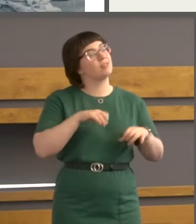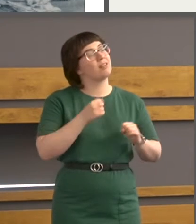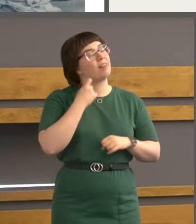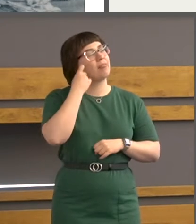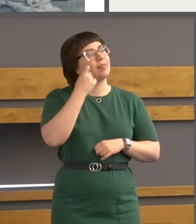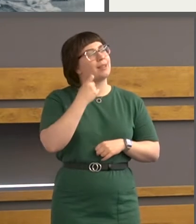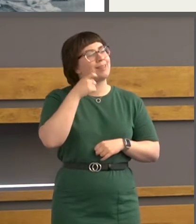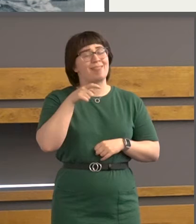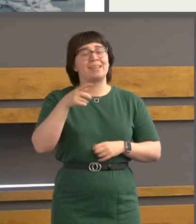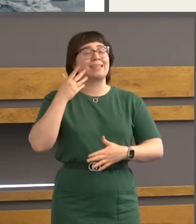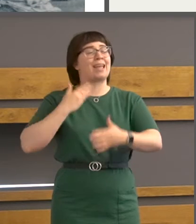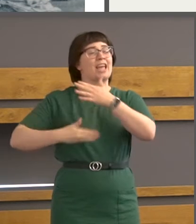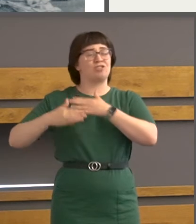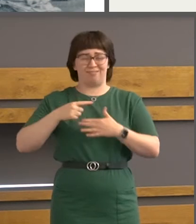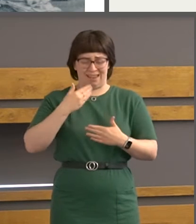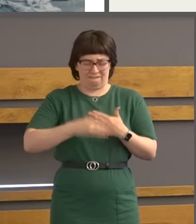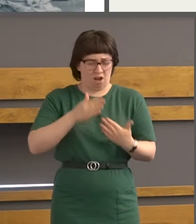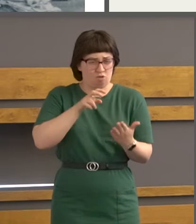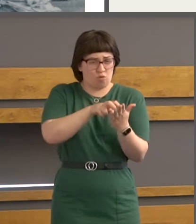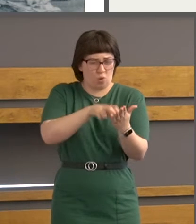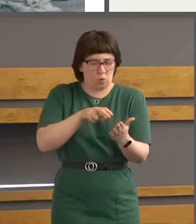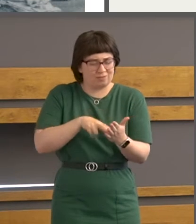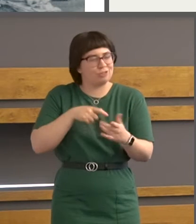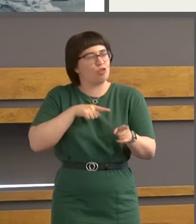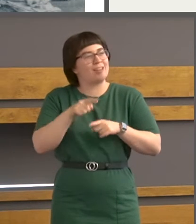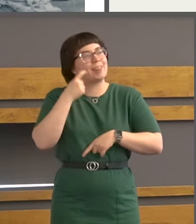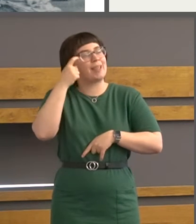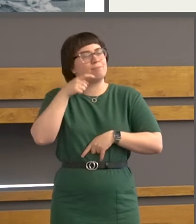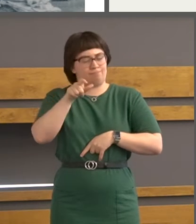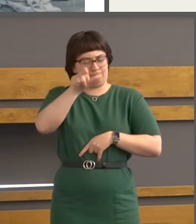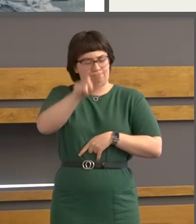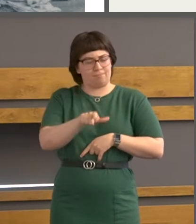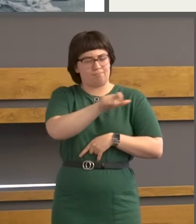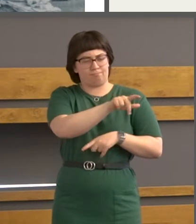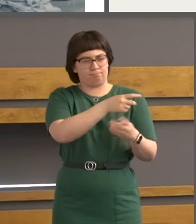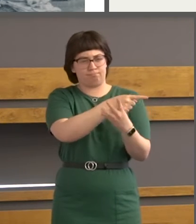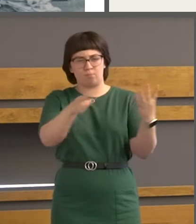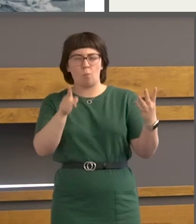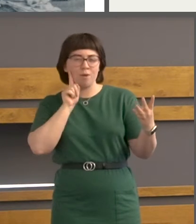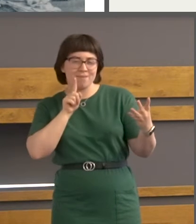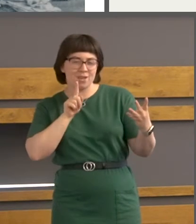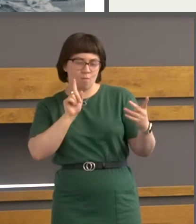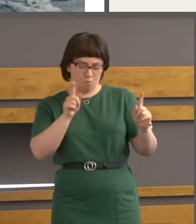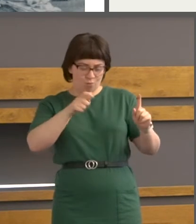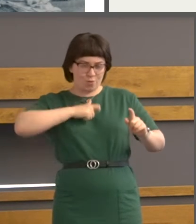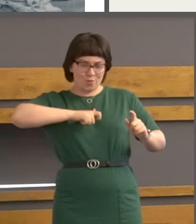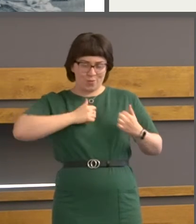because these histories are so unrecorded, I was trying to think about who these women were. You know, what their stories might have been, where they might have come from,